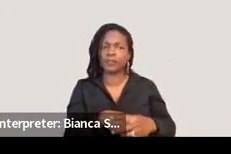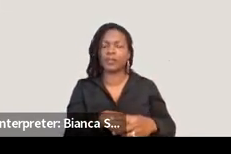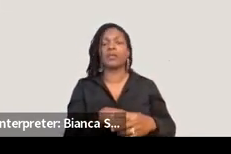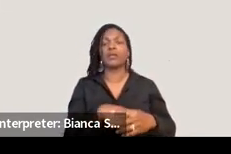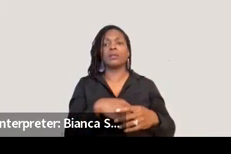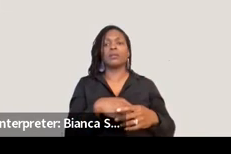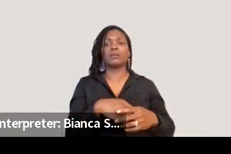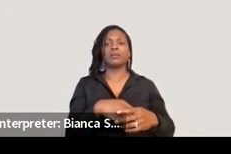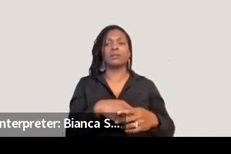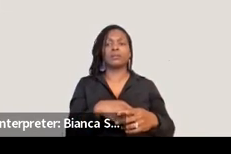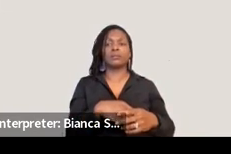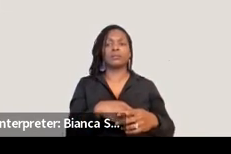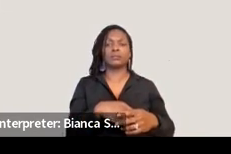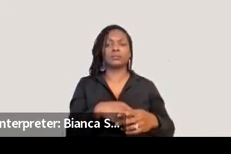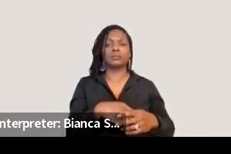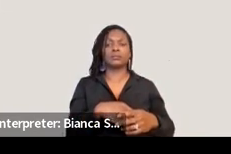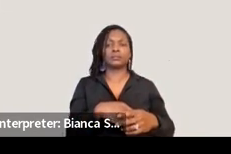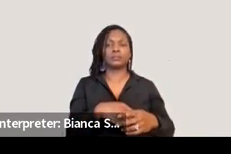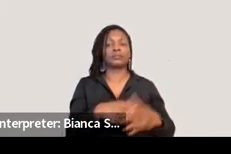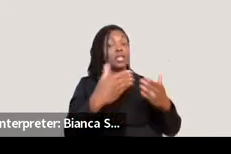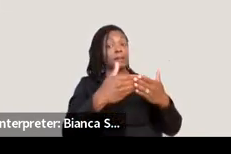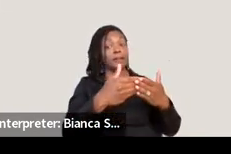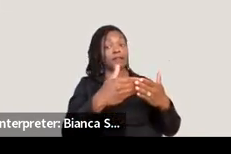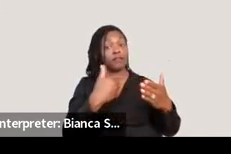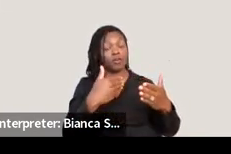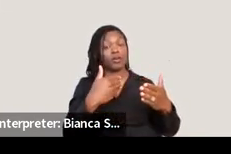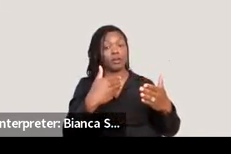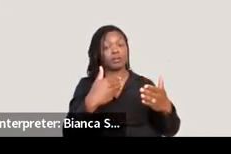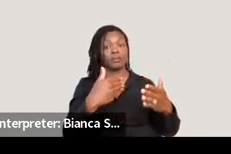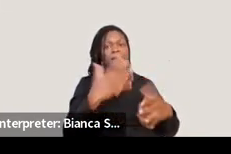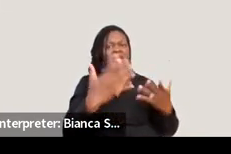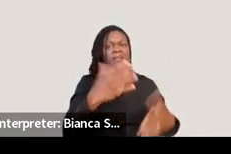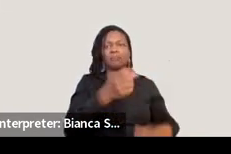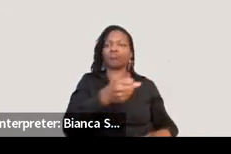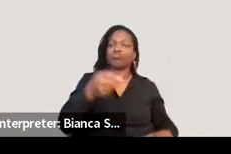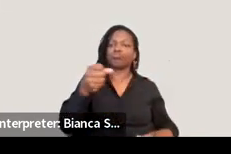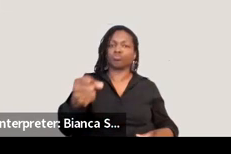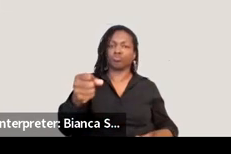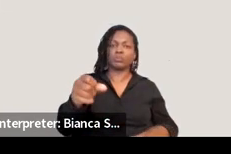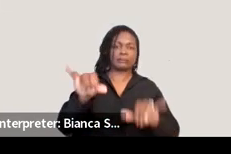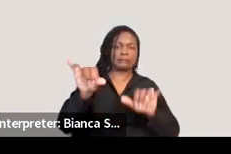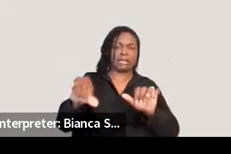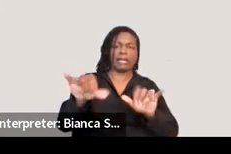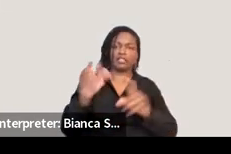Reinstating them from the time out. So like you might put them in time out for 2 min or 5 min or 10 min.